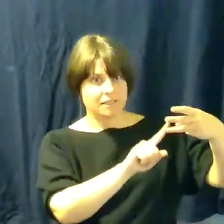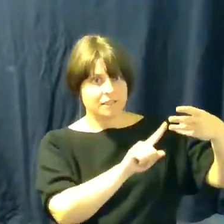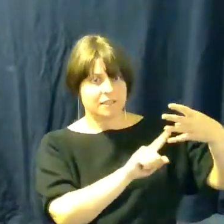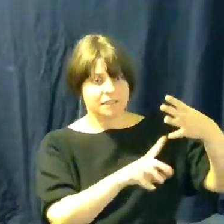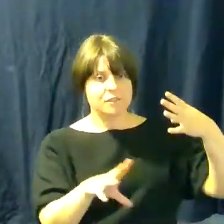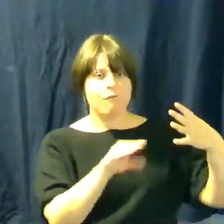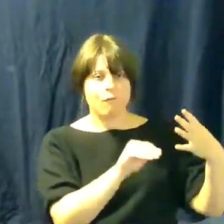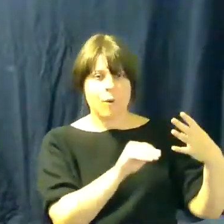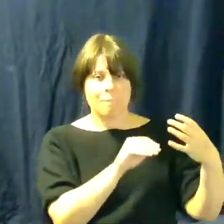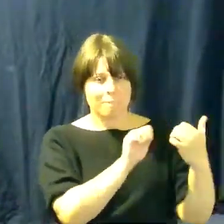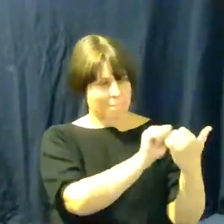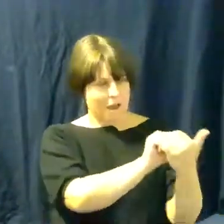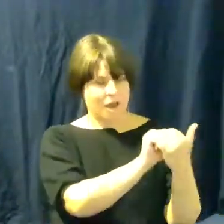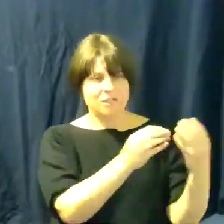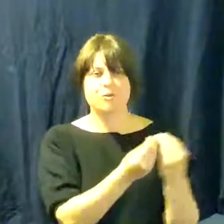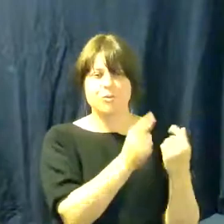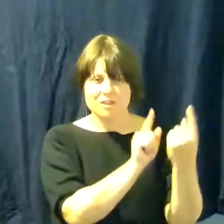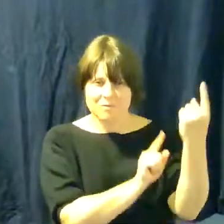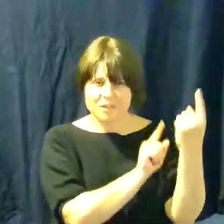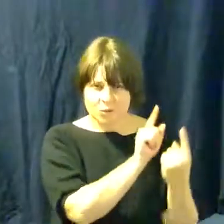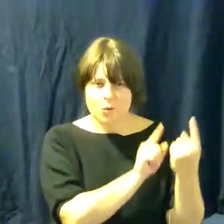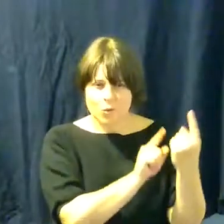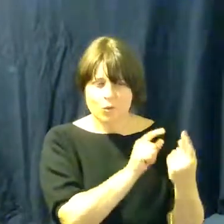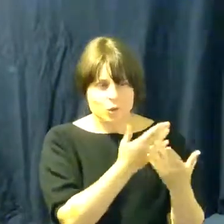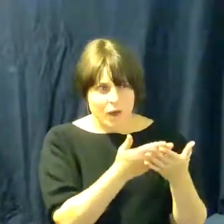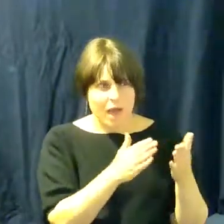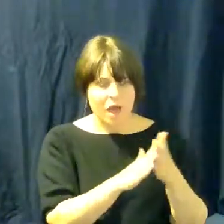clear on what sorts of things you would like to achieve from a mentor